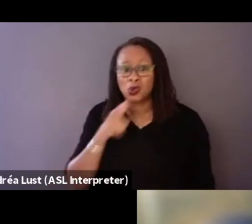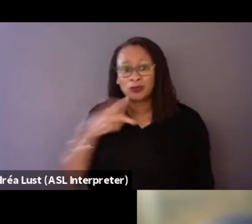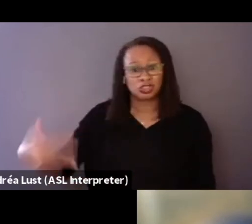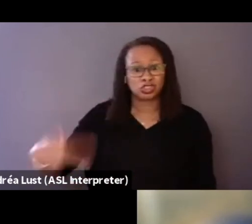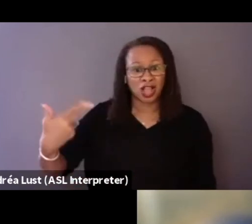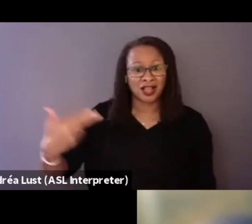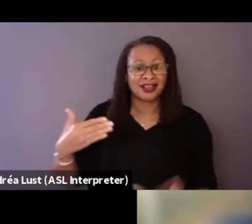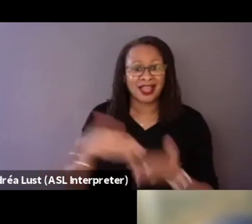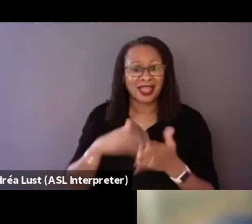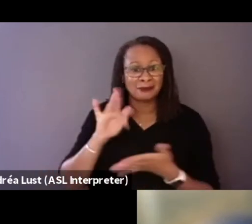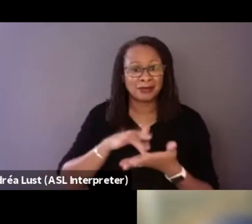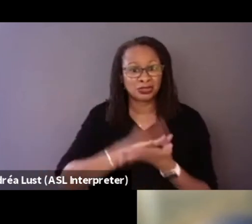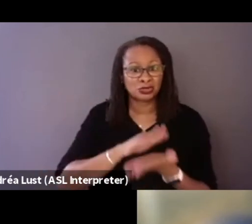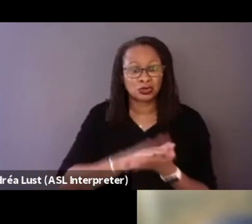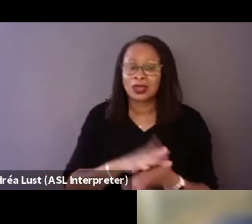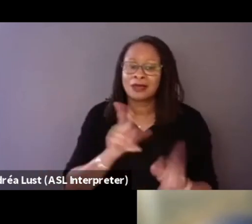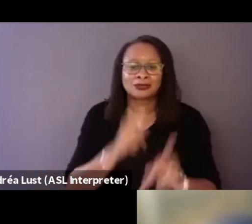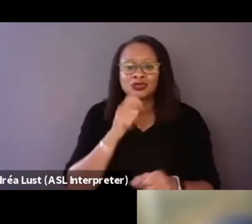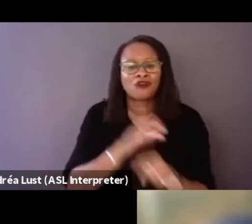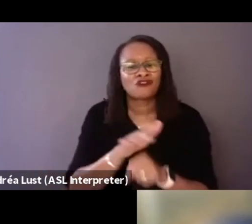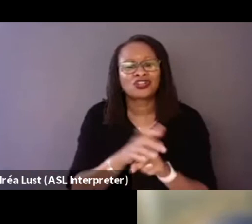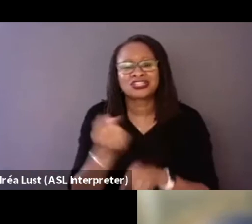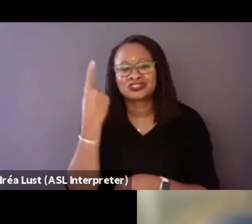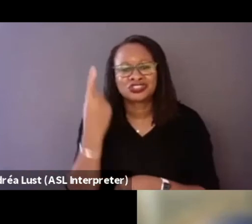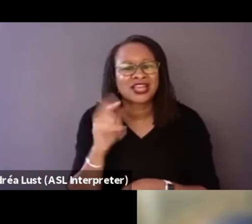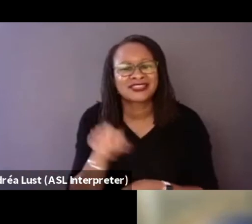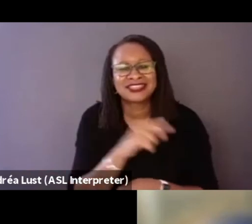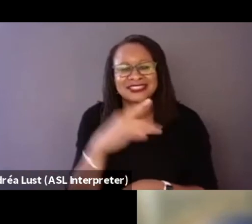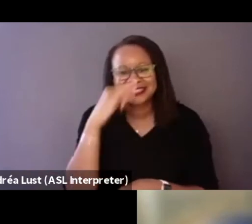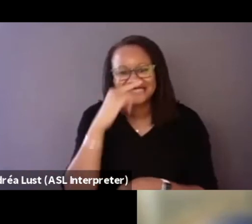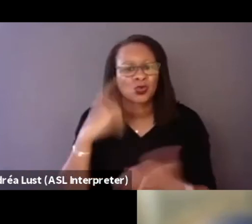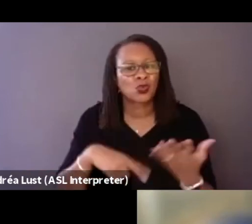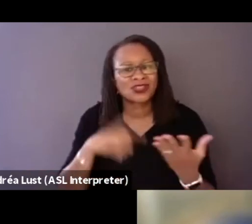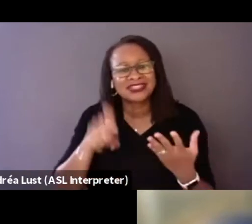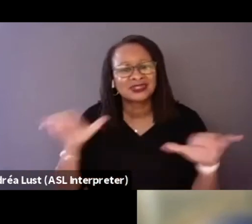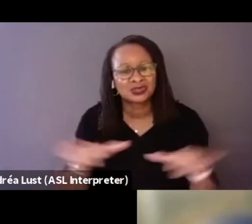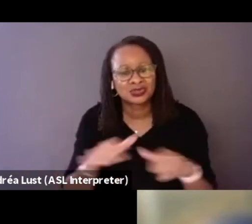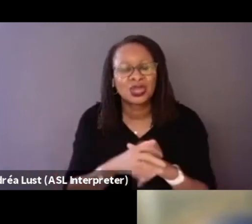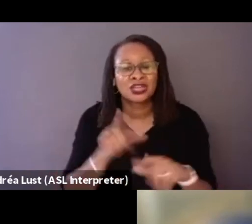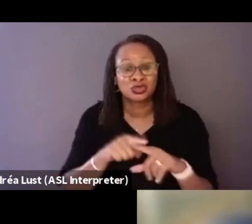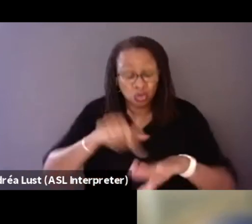that people don't fully understand these kids, like what they have to... Just to graduate,